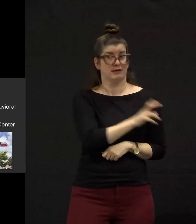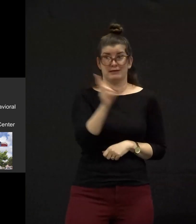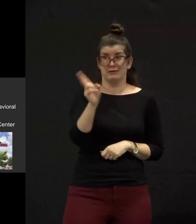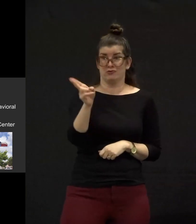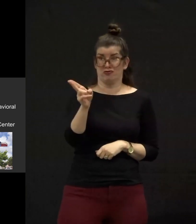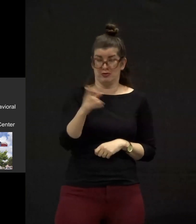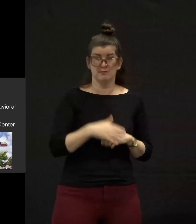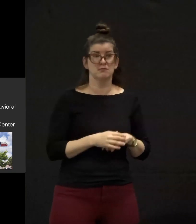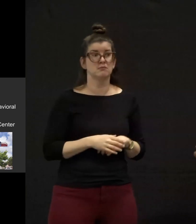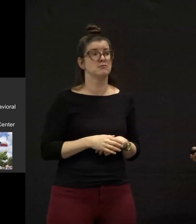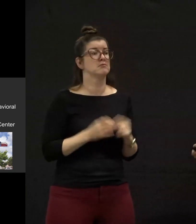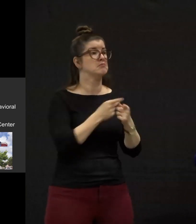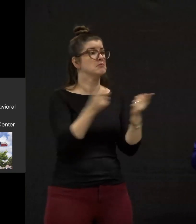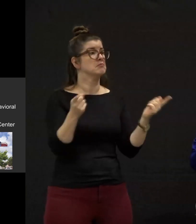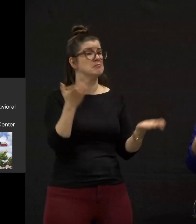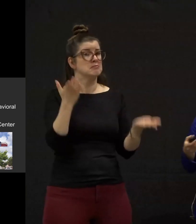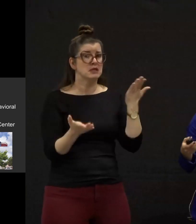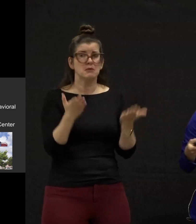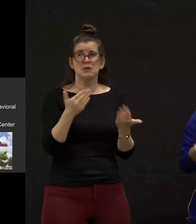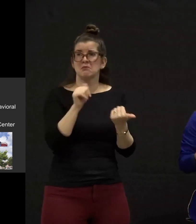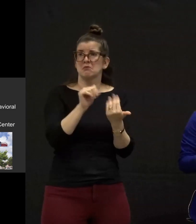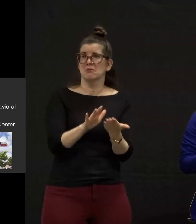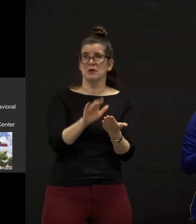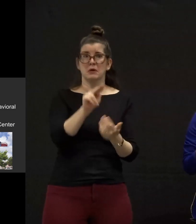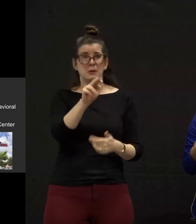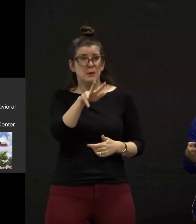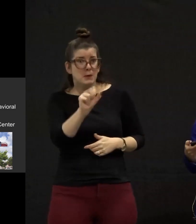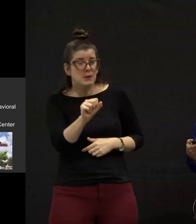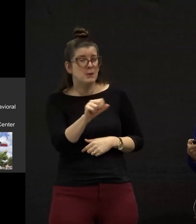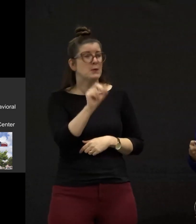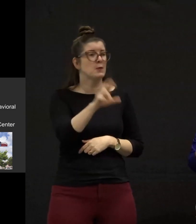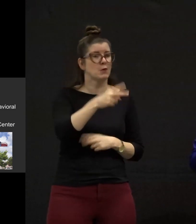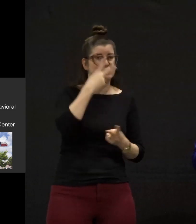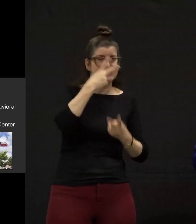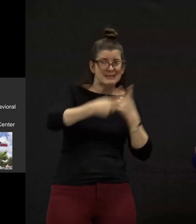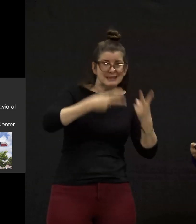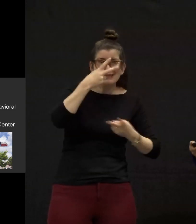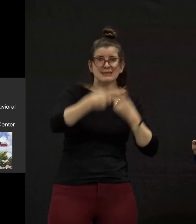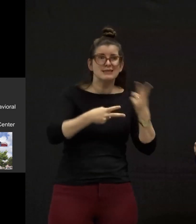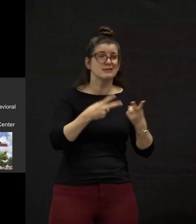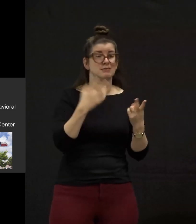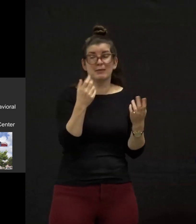you may have come across the news or you may have seen just driving by